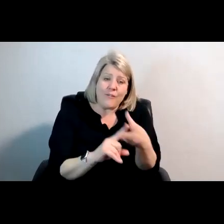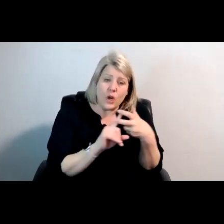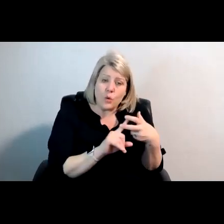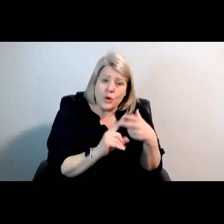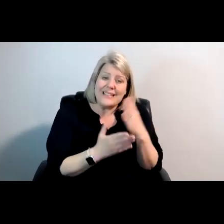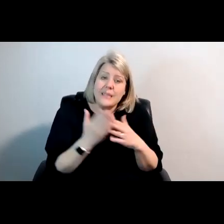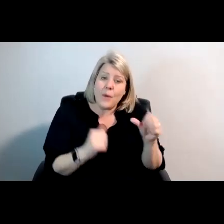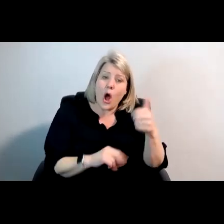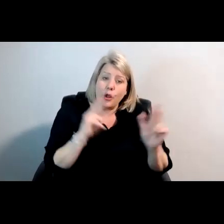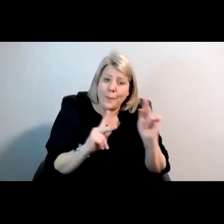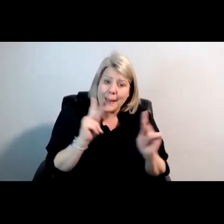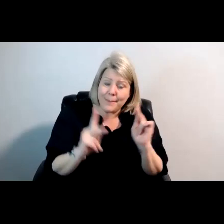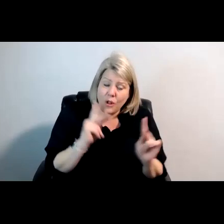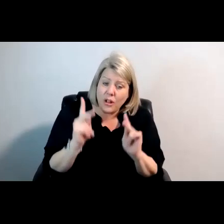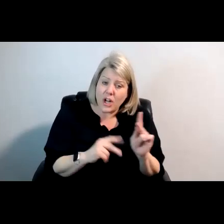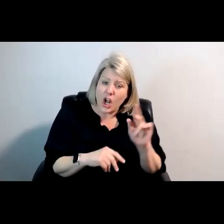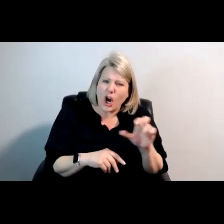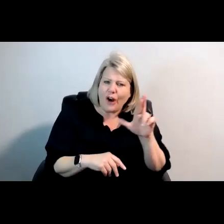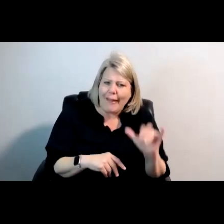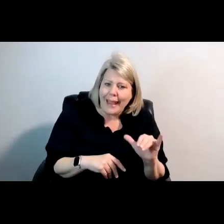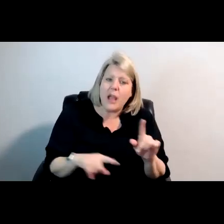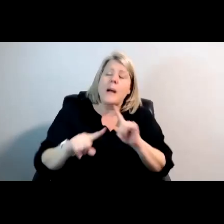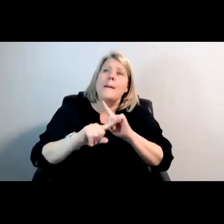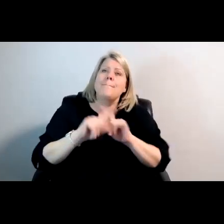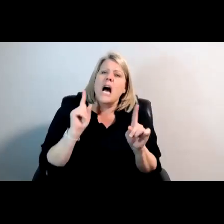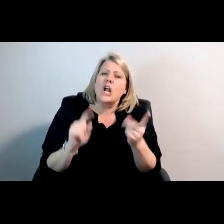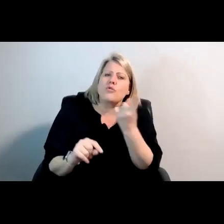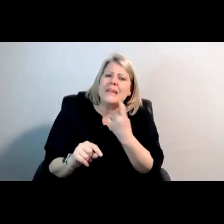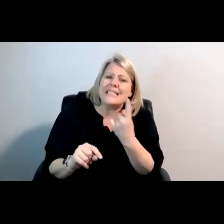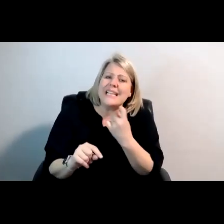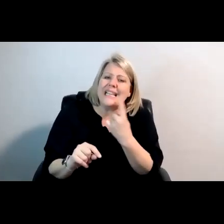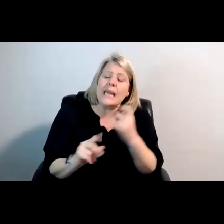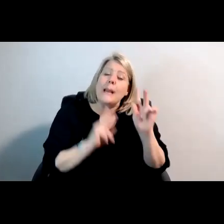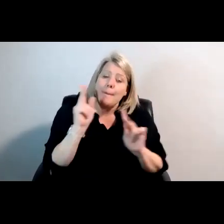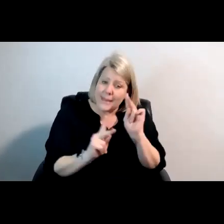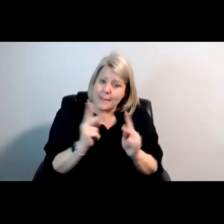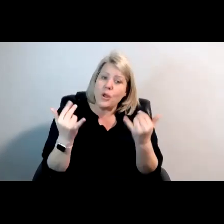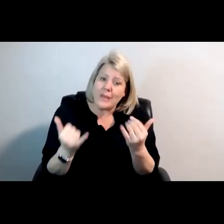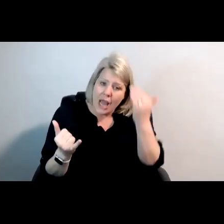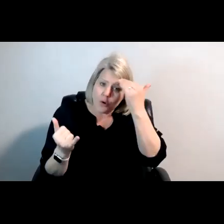but recently people now know about us and hear about us from other people.